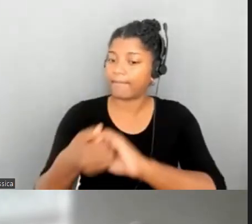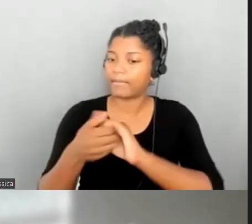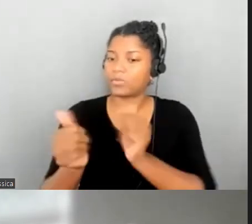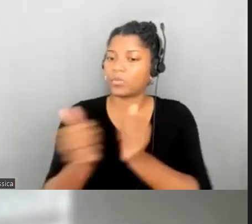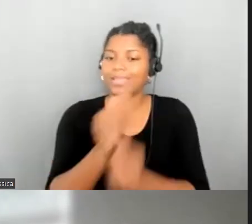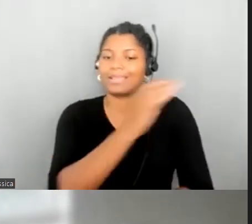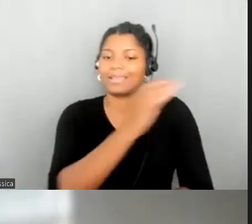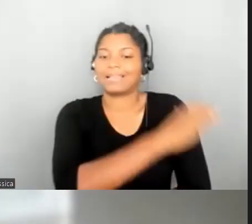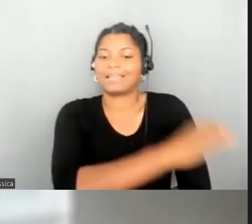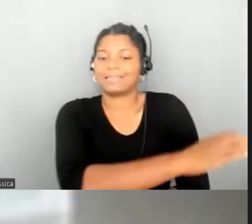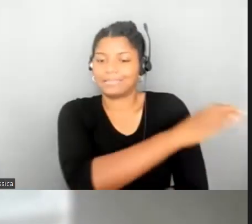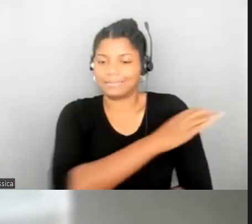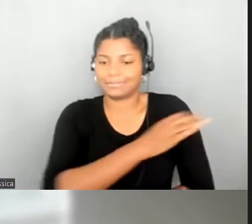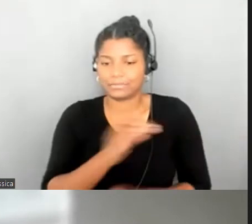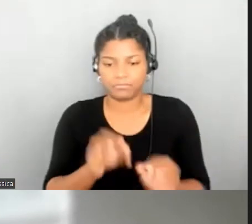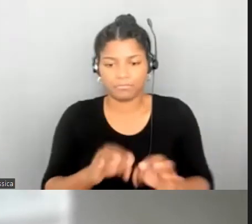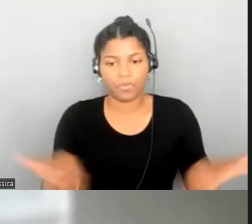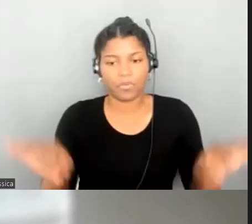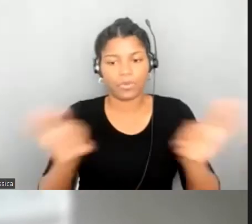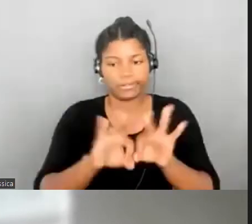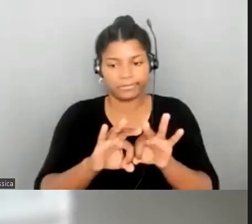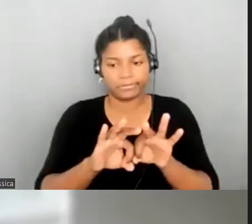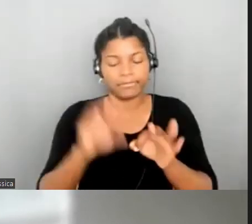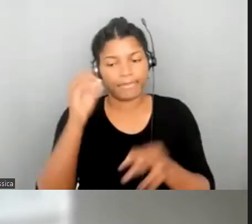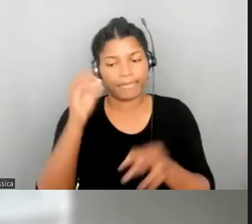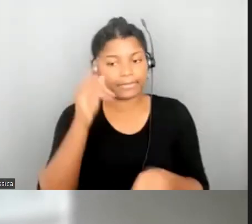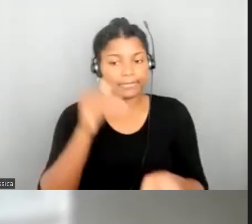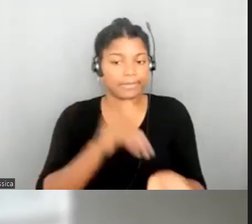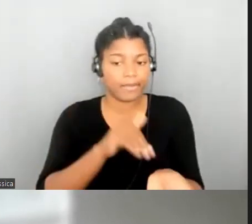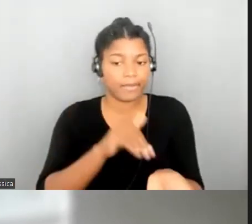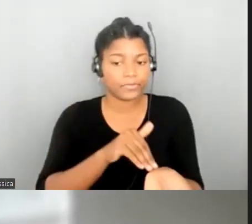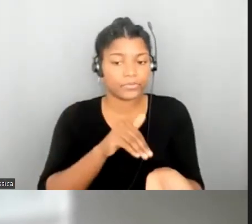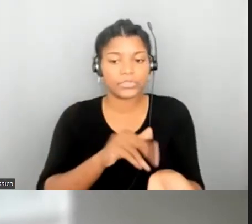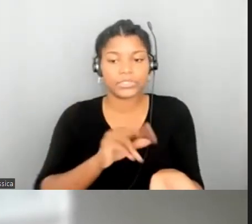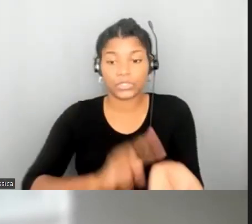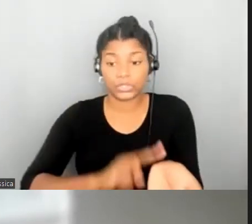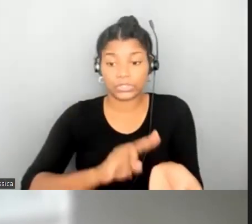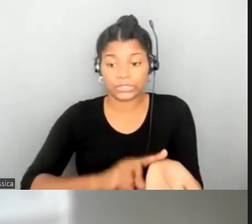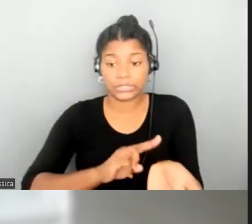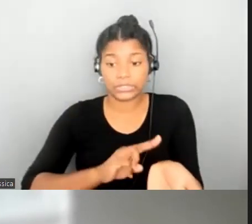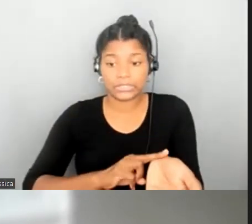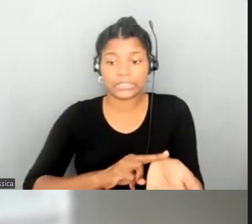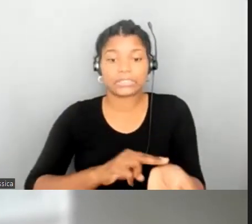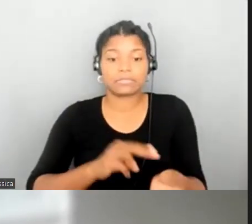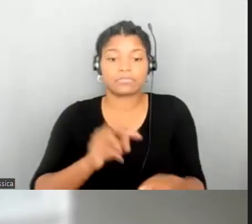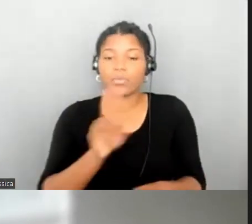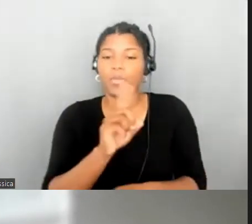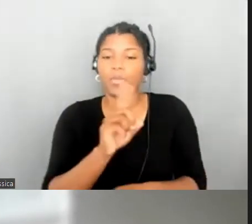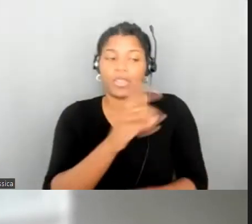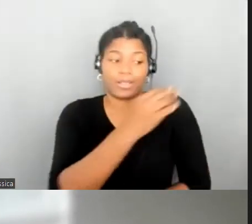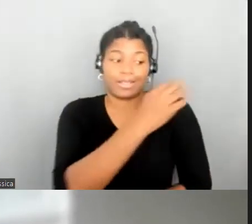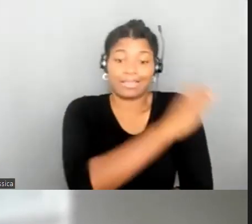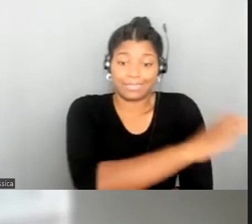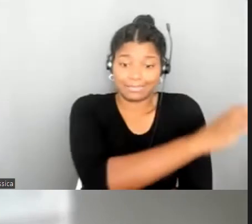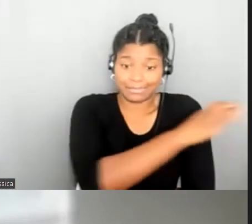I think that doctors and nurses at the clinics can identify people that maybe we can get